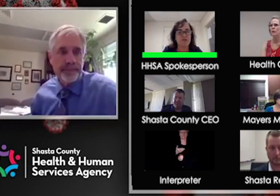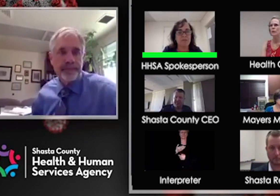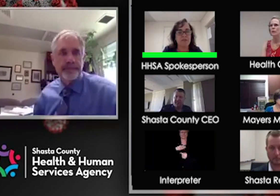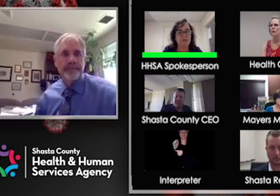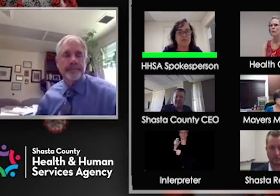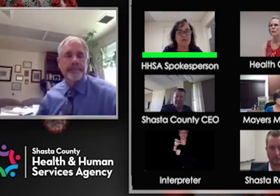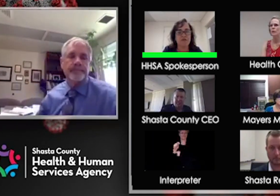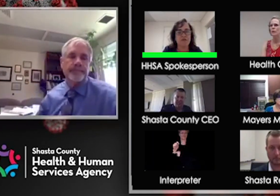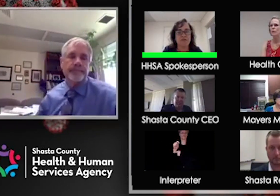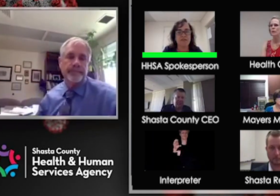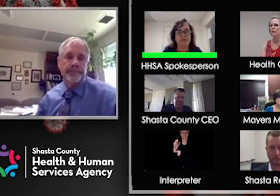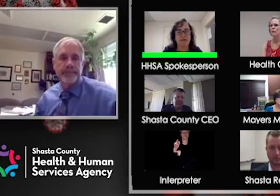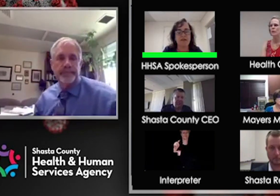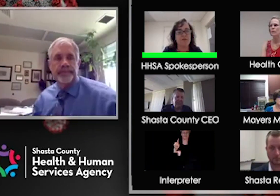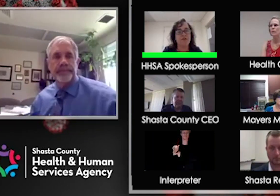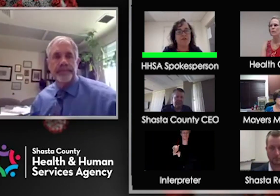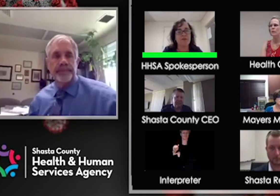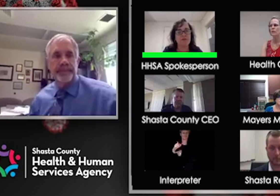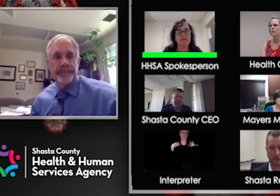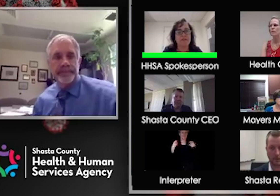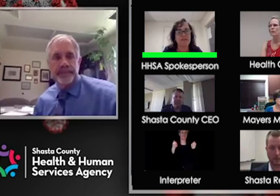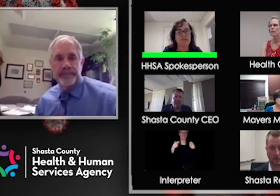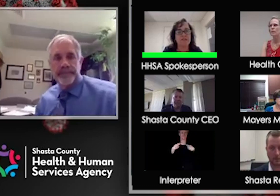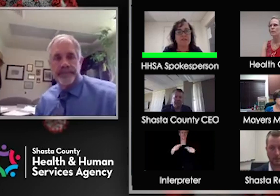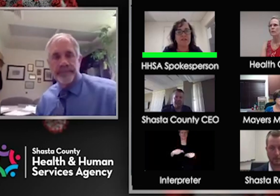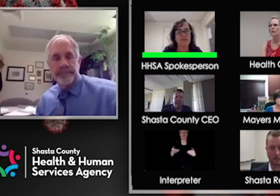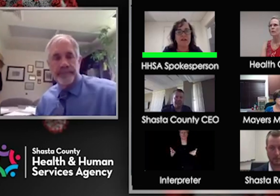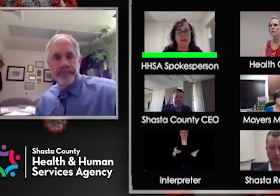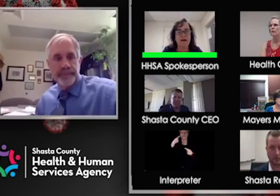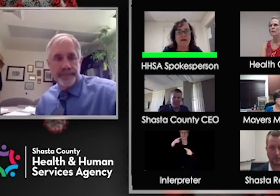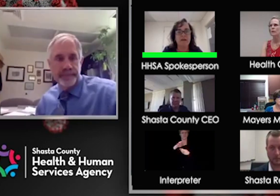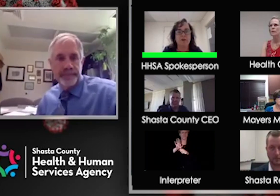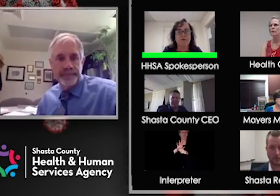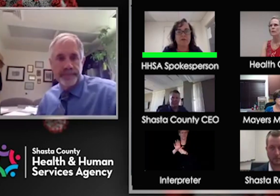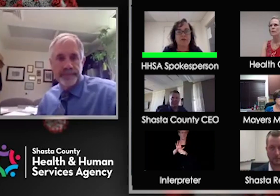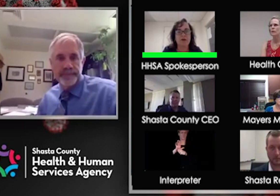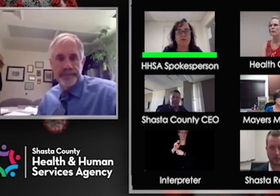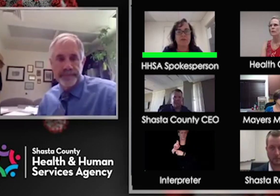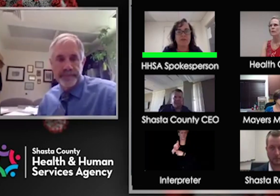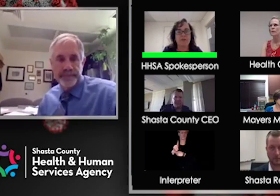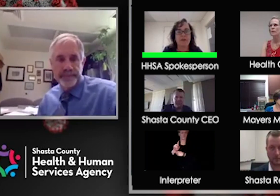I’m a spokesperson for the Shasta County Health and Human Services Agency. I’ll start